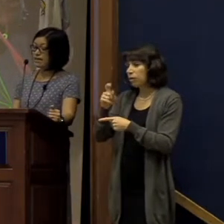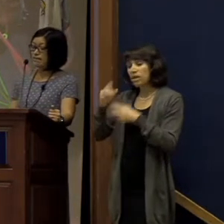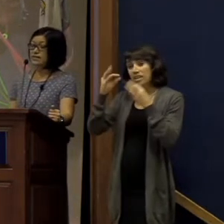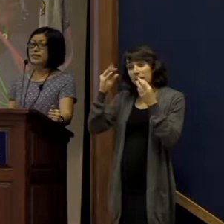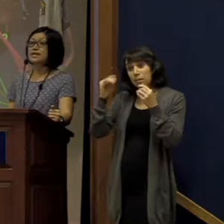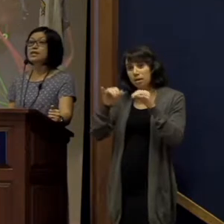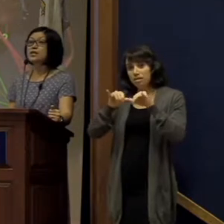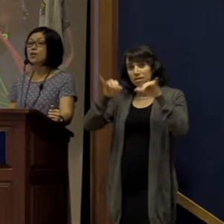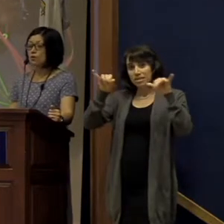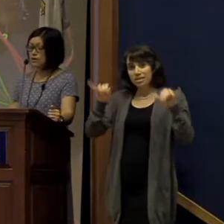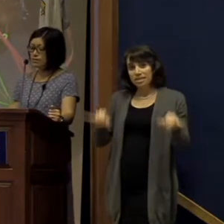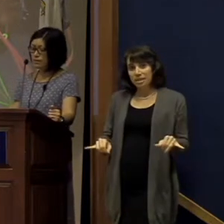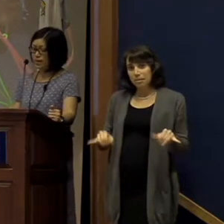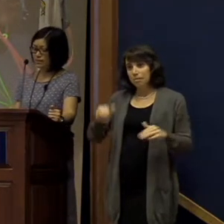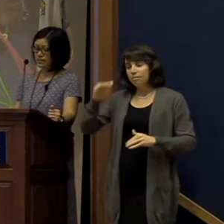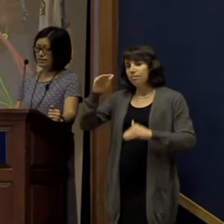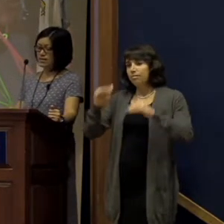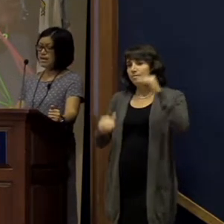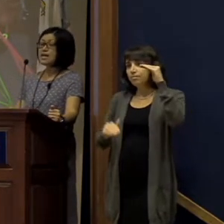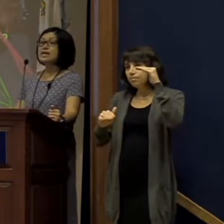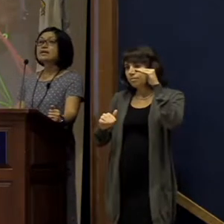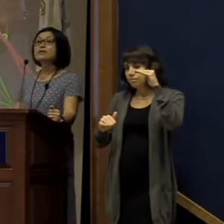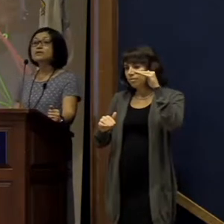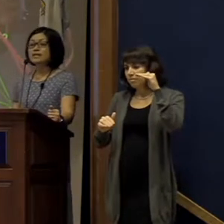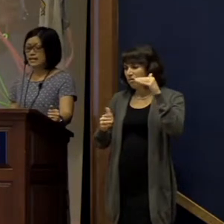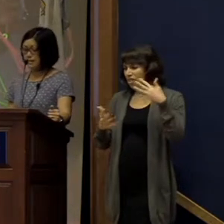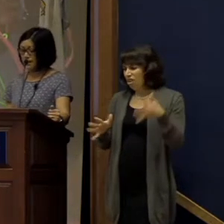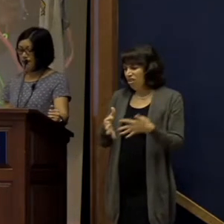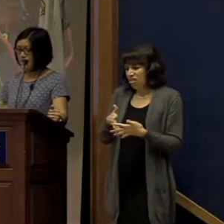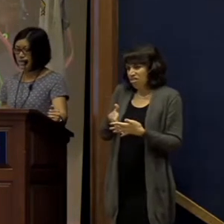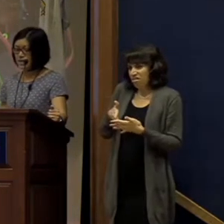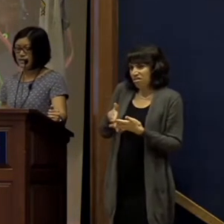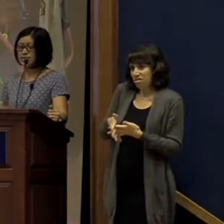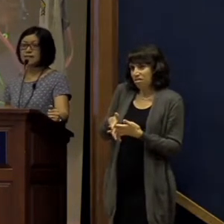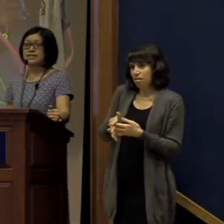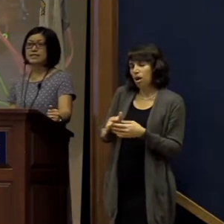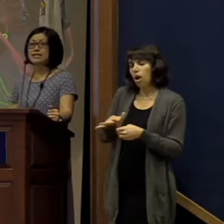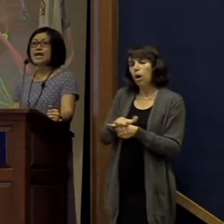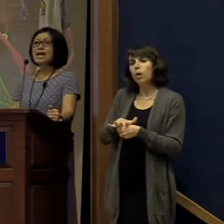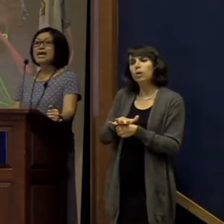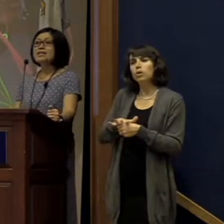manifested in local practices including in STEM learning settings and these